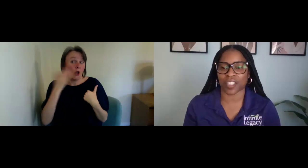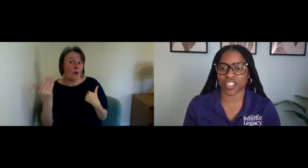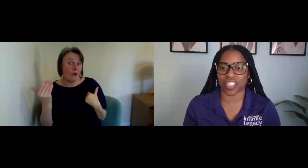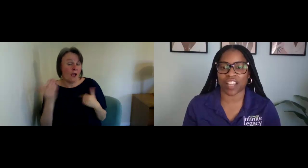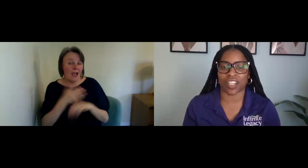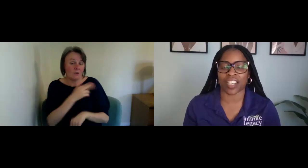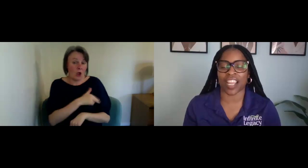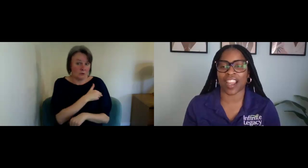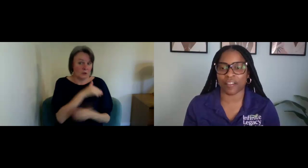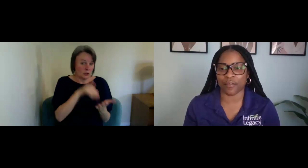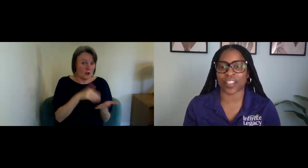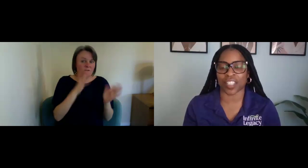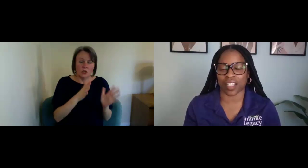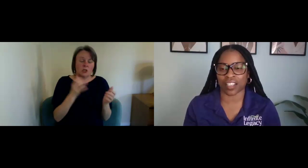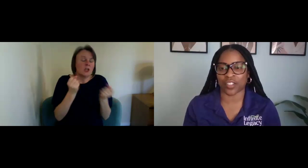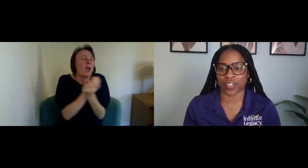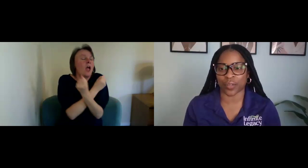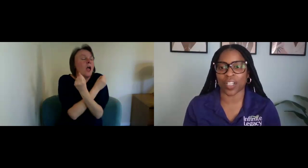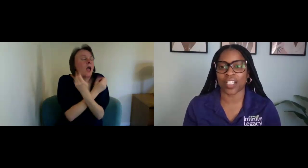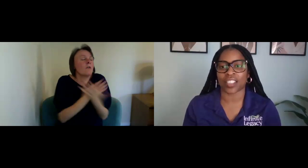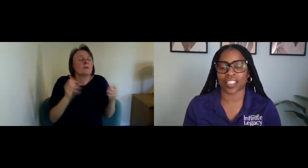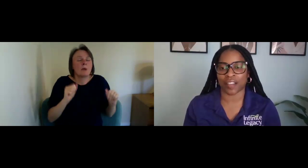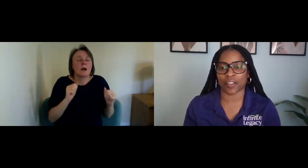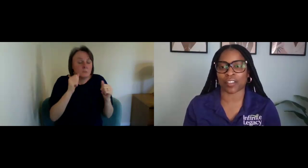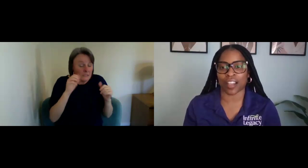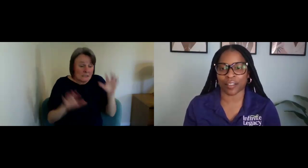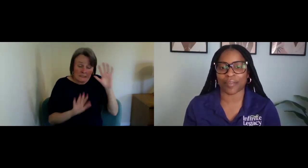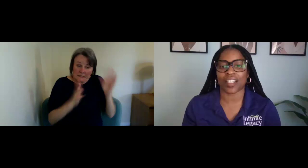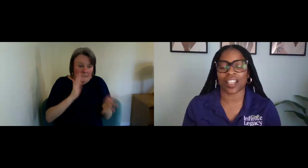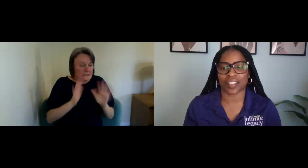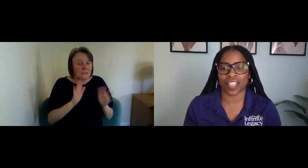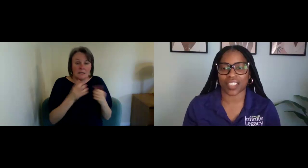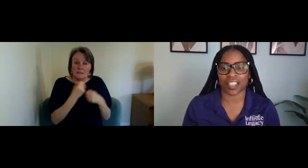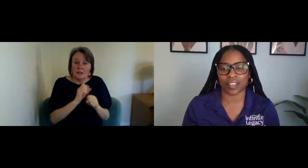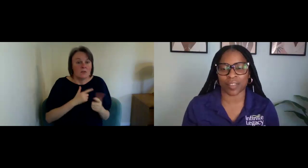physicians have done everything they could do to save your life, and the next end of